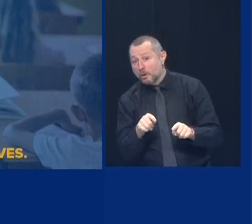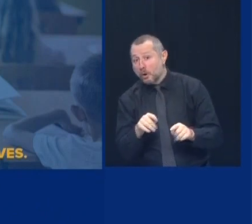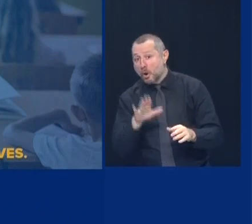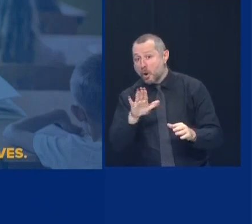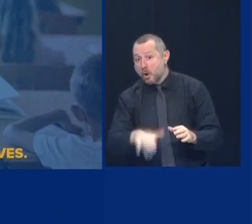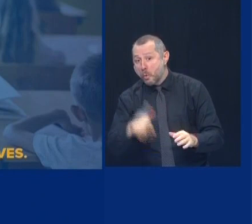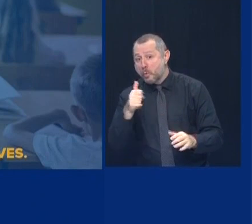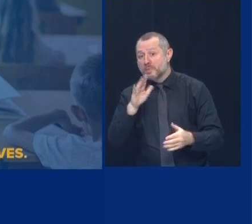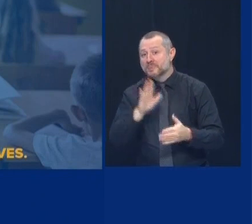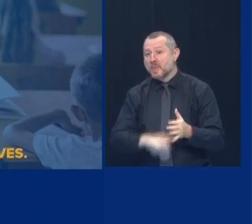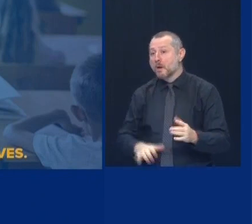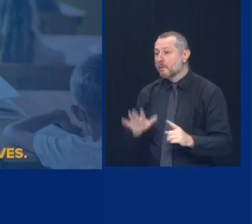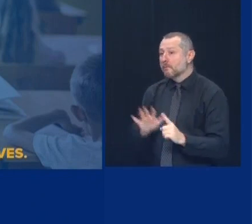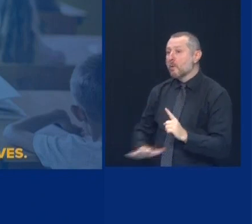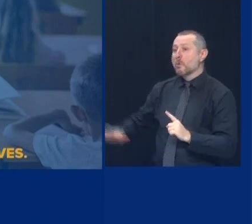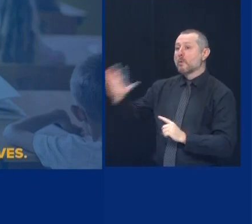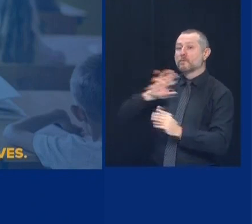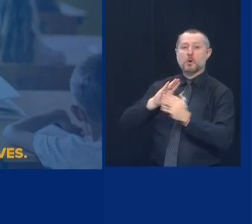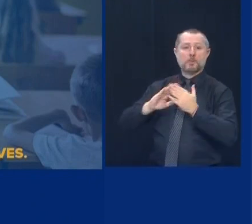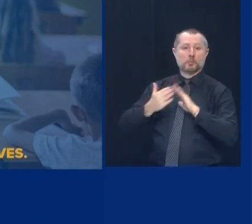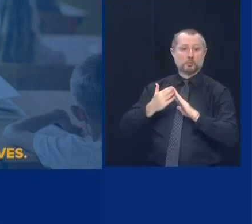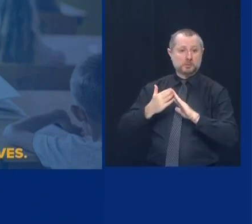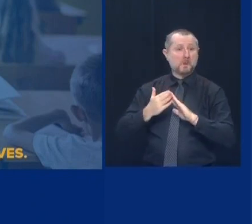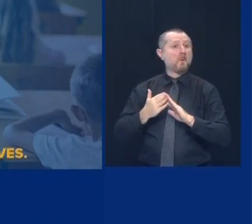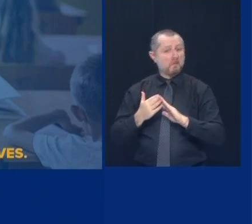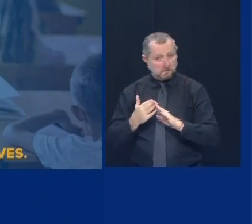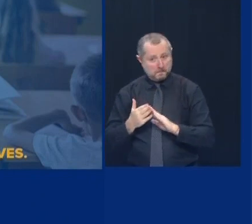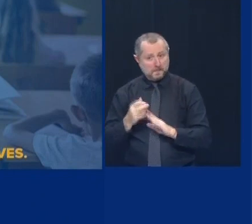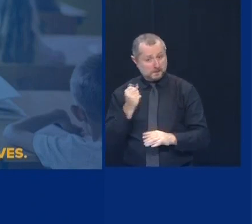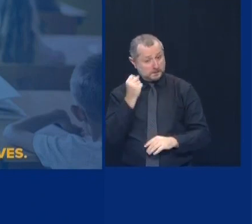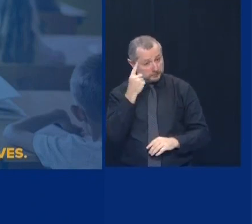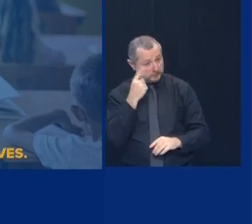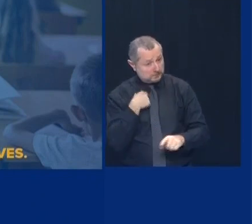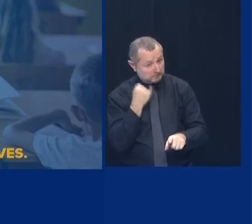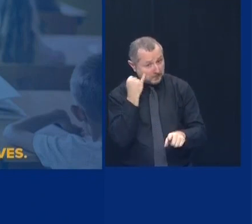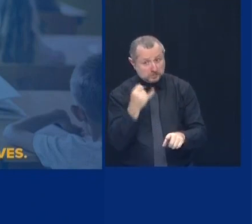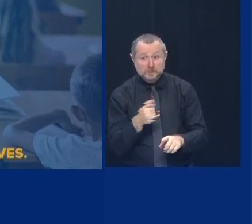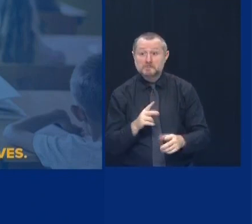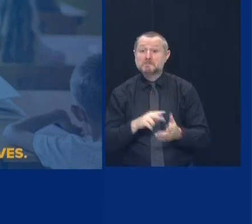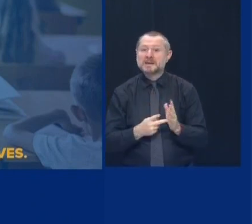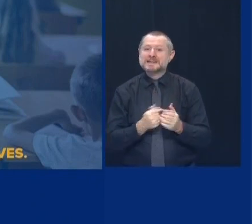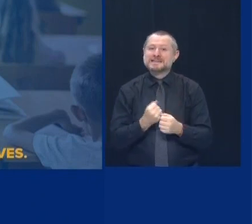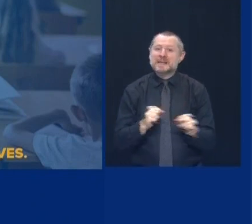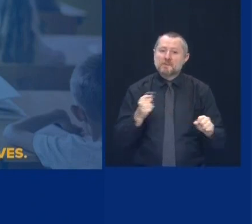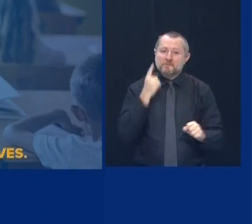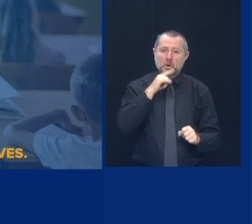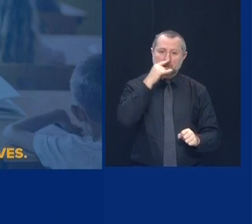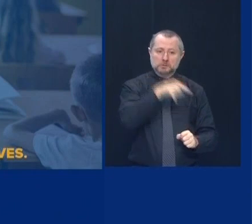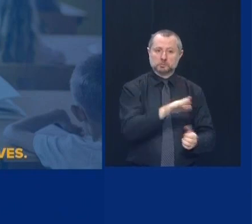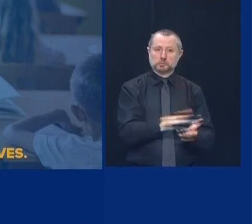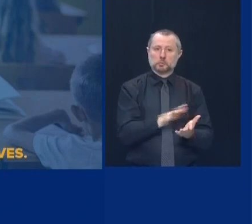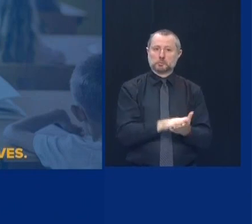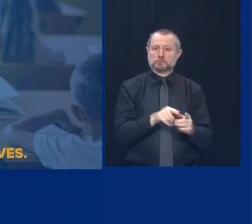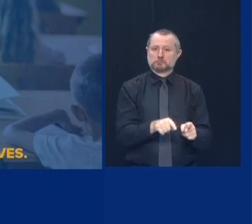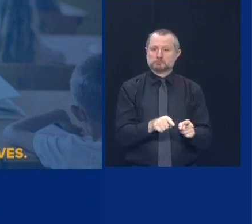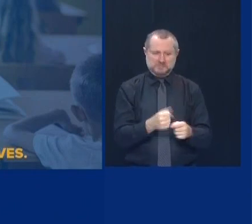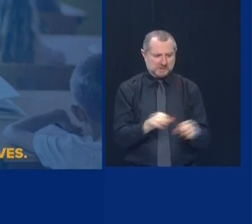K THROUGHe1 8 OPENED. THE POSITIVITY RATE IN SCHOOLS IS LOWER THAN THE POSITIVITYlpoke1